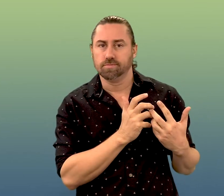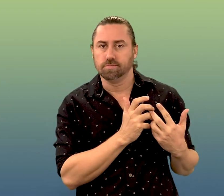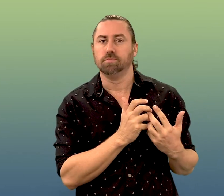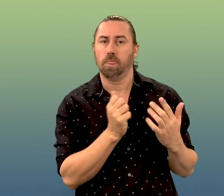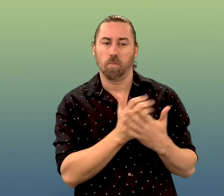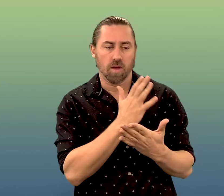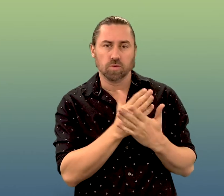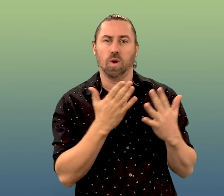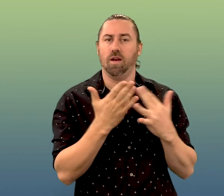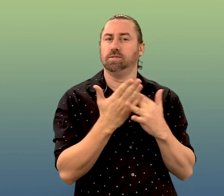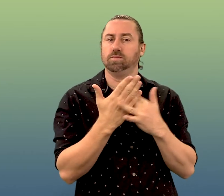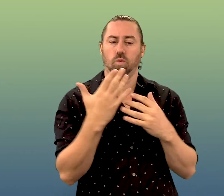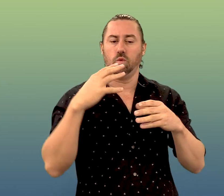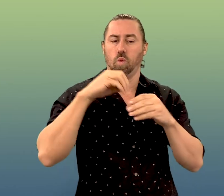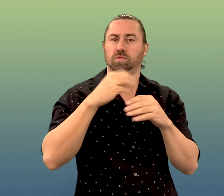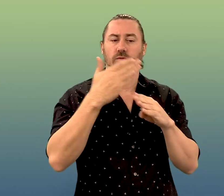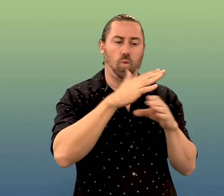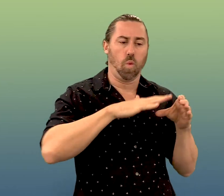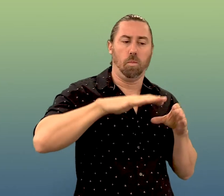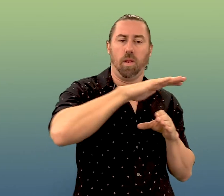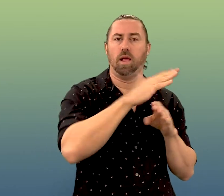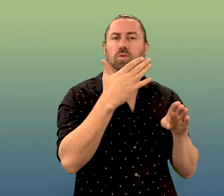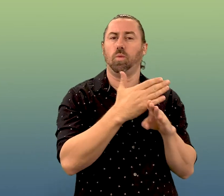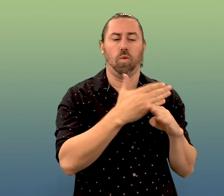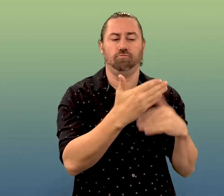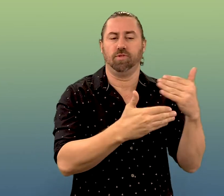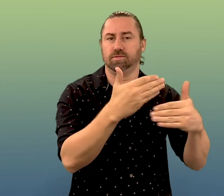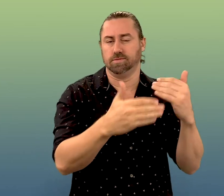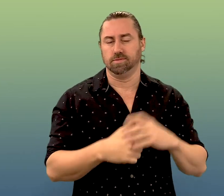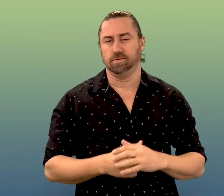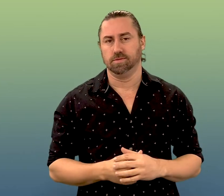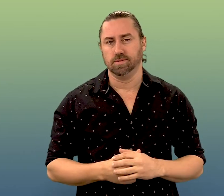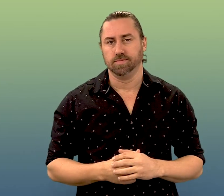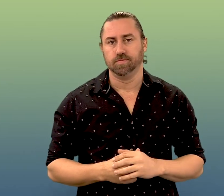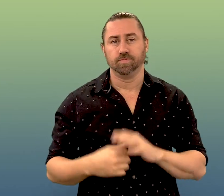and works to build an accessible and inclusive workplace and work practices.